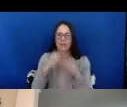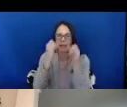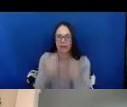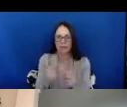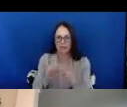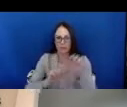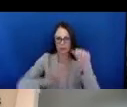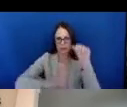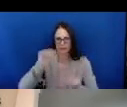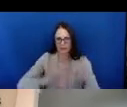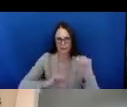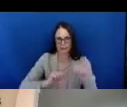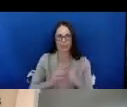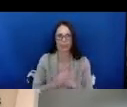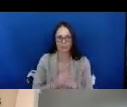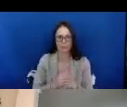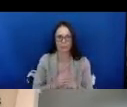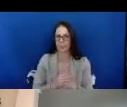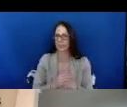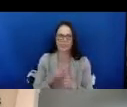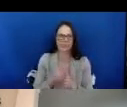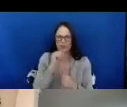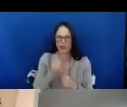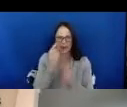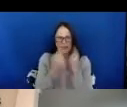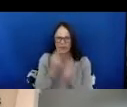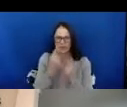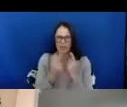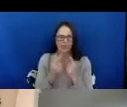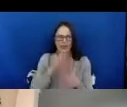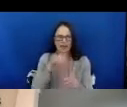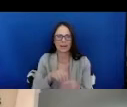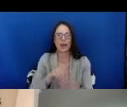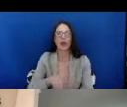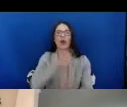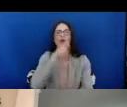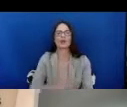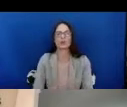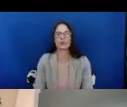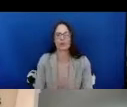16:00:06 We should not factor in long time, long term survival criteria.